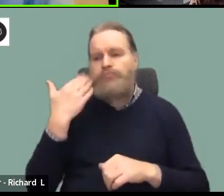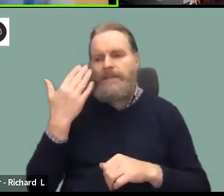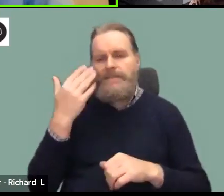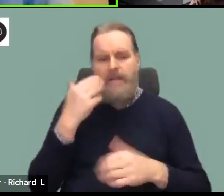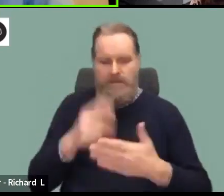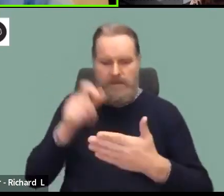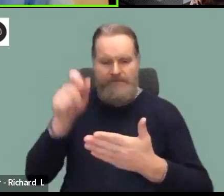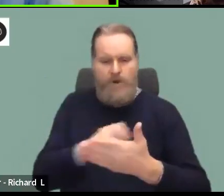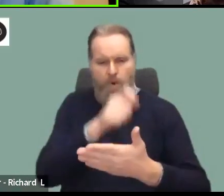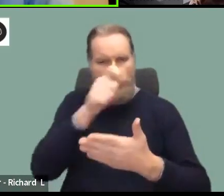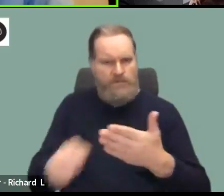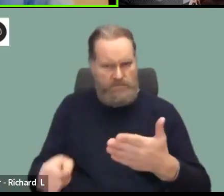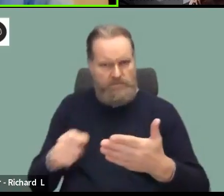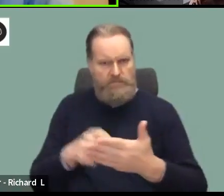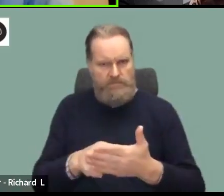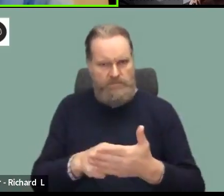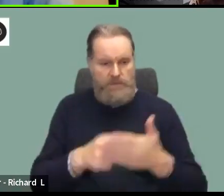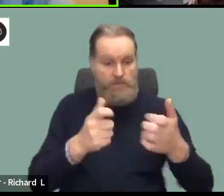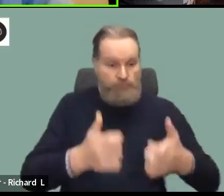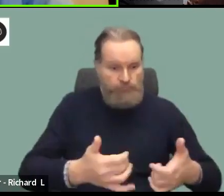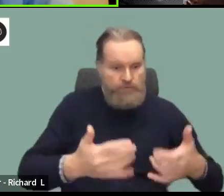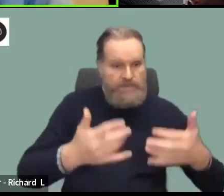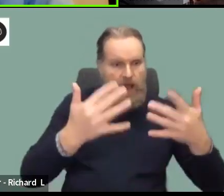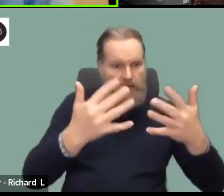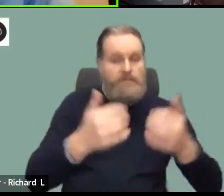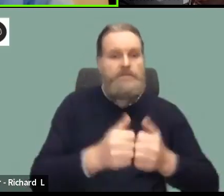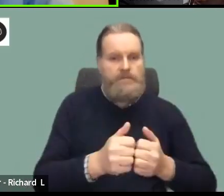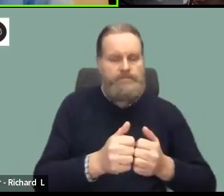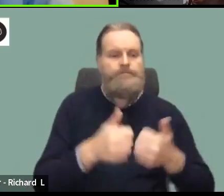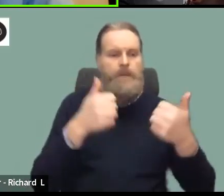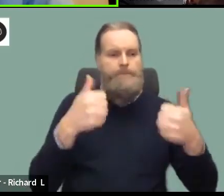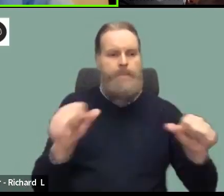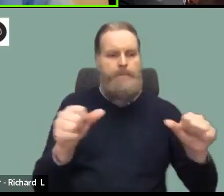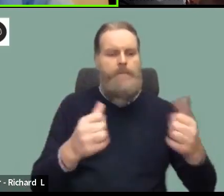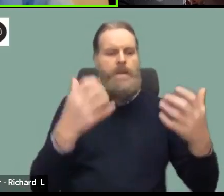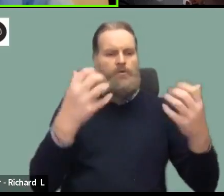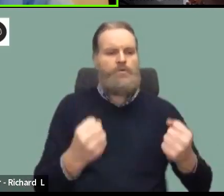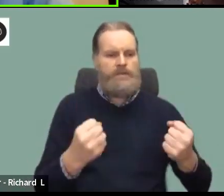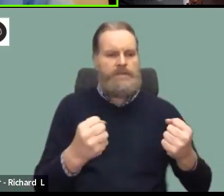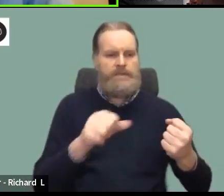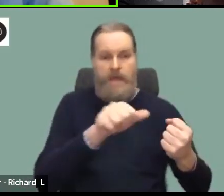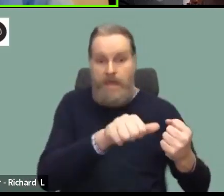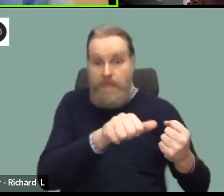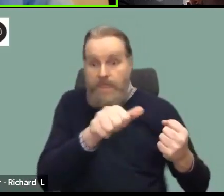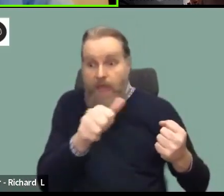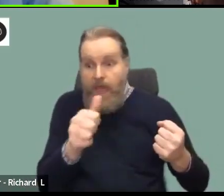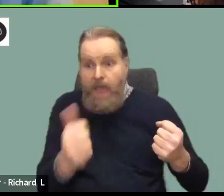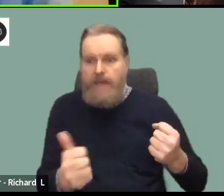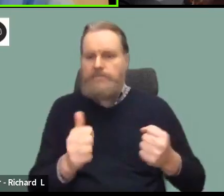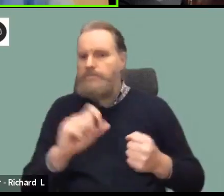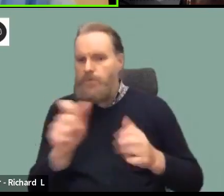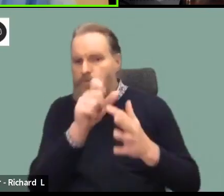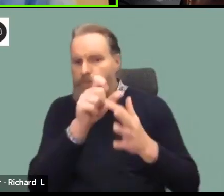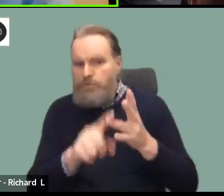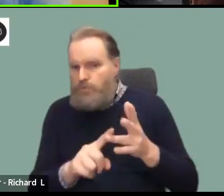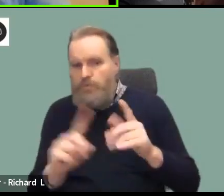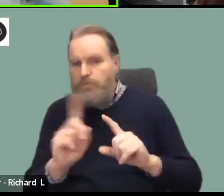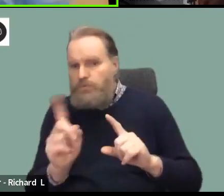toric vote that way vote that we have delivered. Explain explain to people what we've done so explain to people what we've done since that vote has been received. . And then, in a very detail